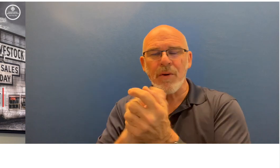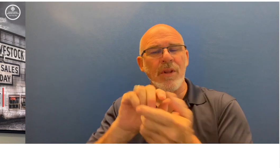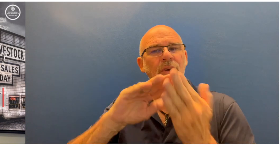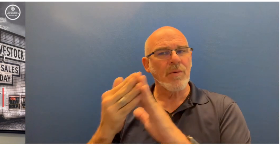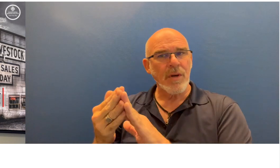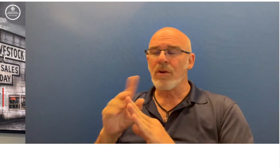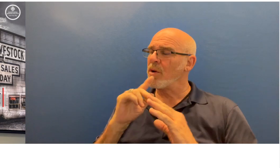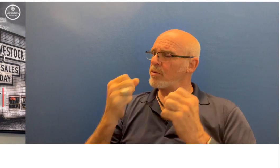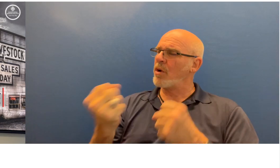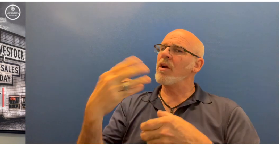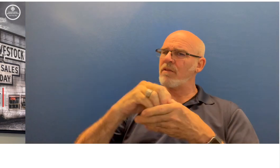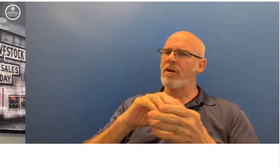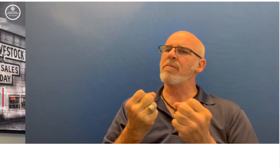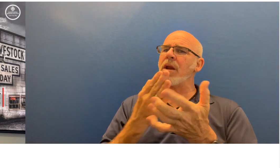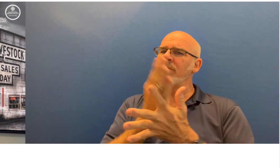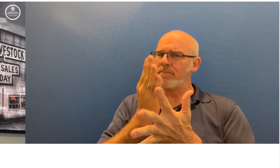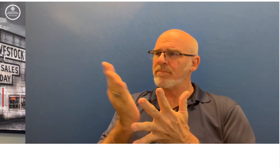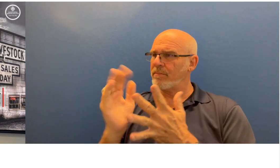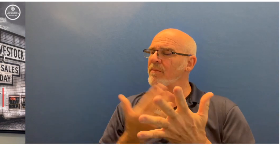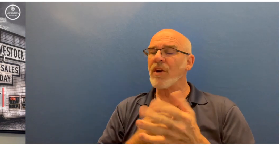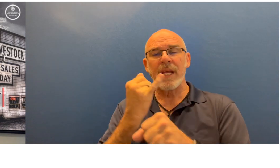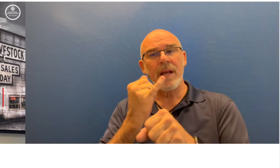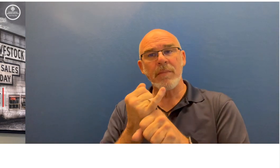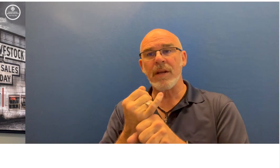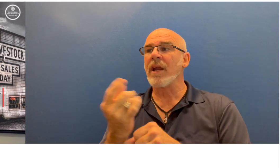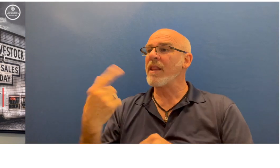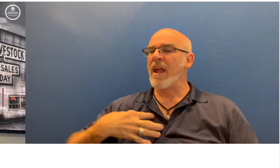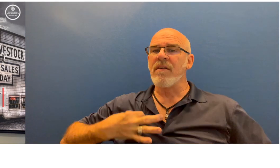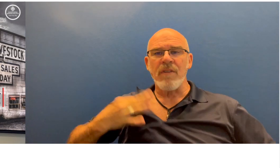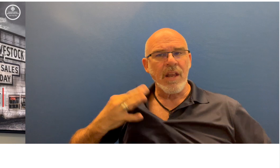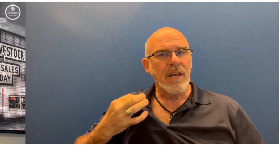in lots of aspects of what's going on on campus and volunteer at all our events. So just that.